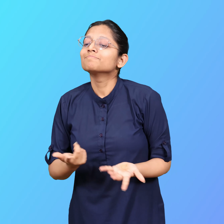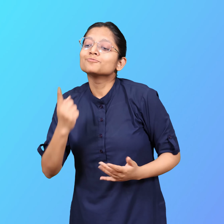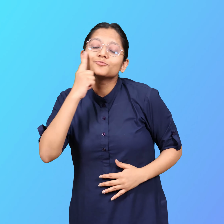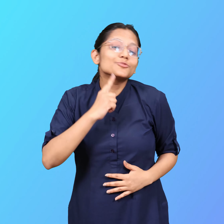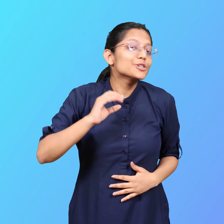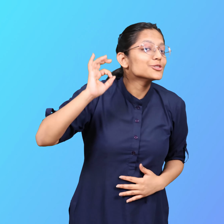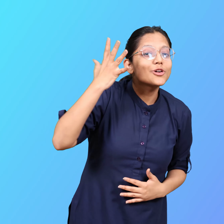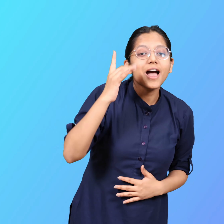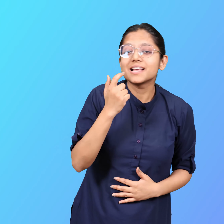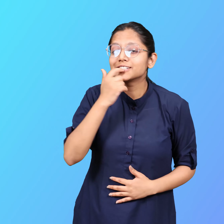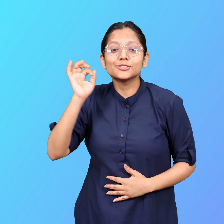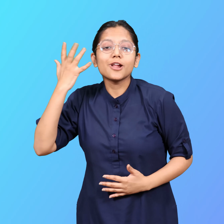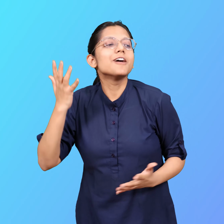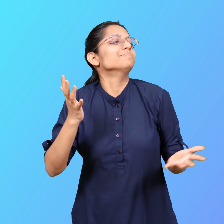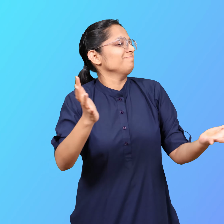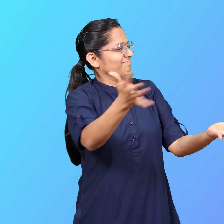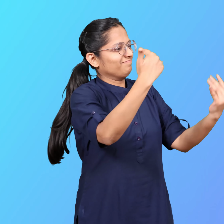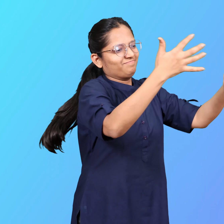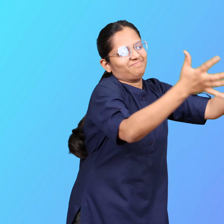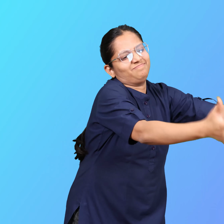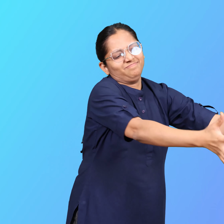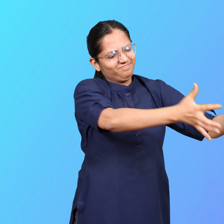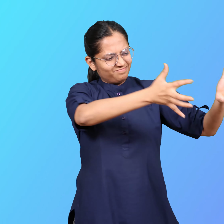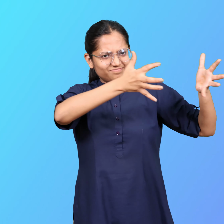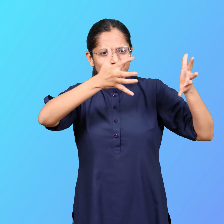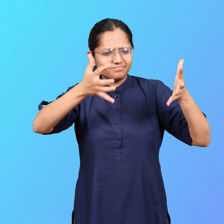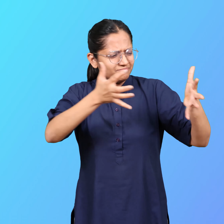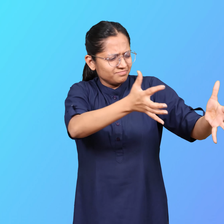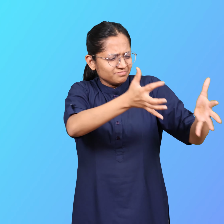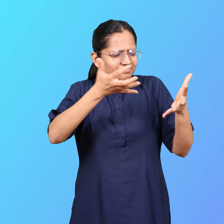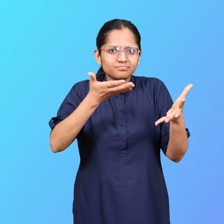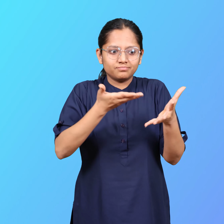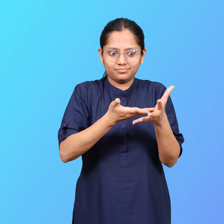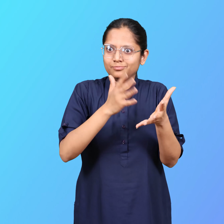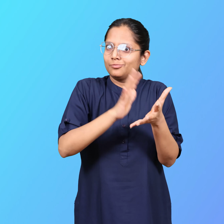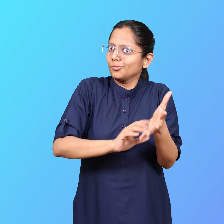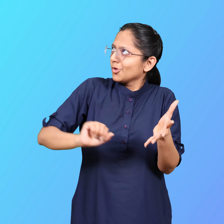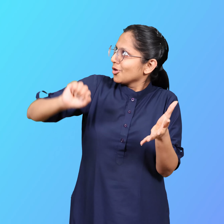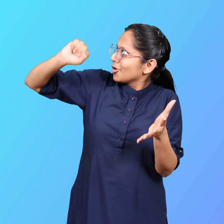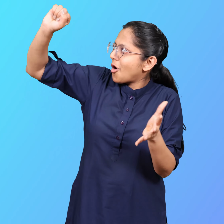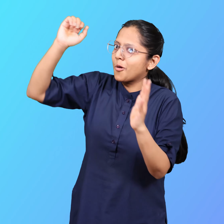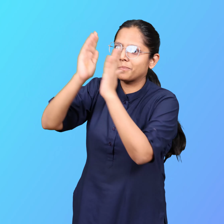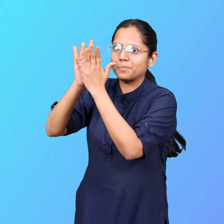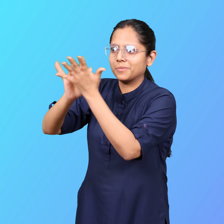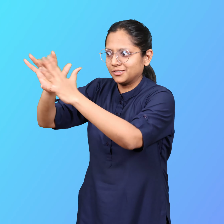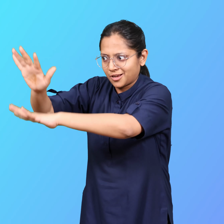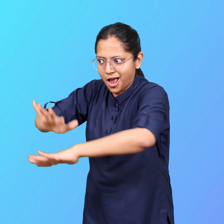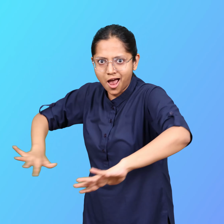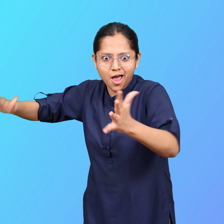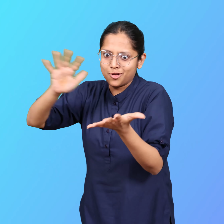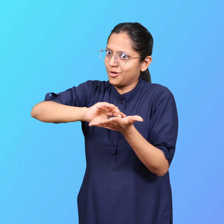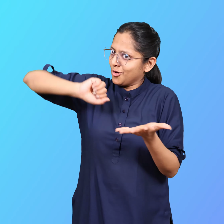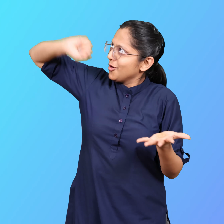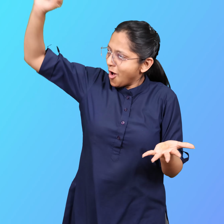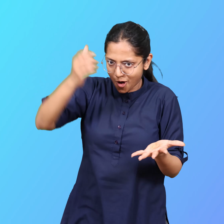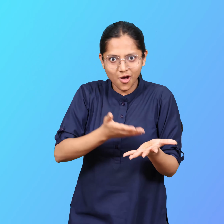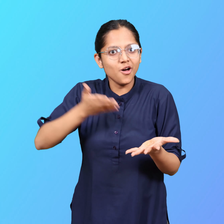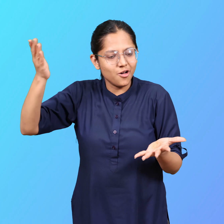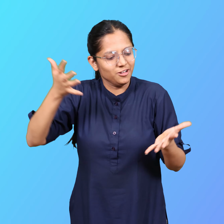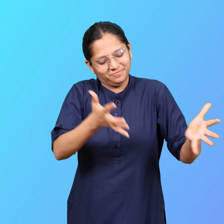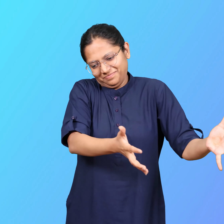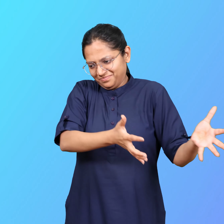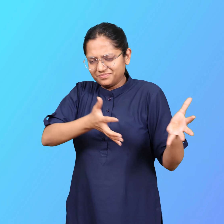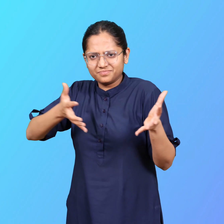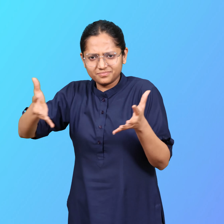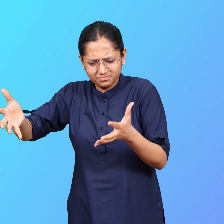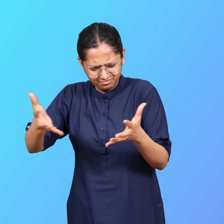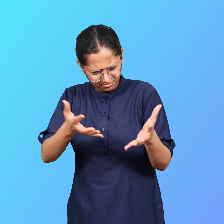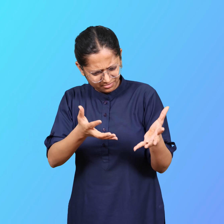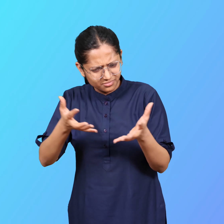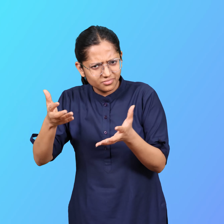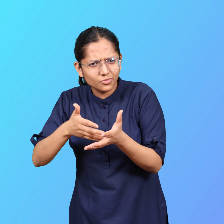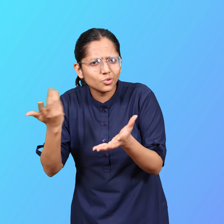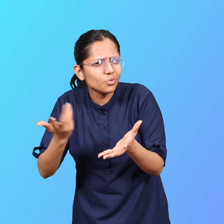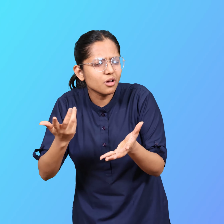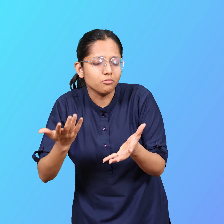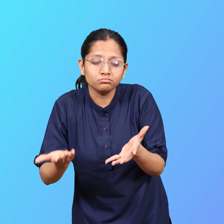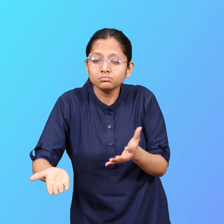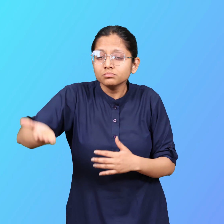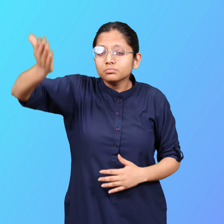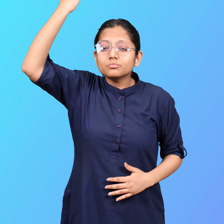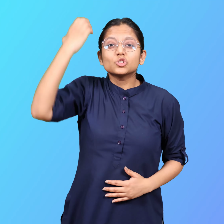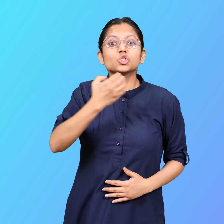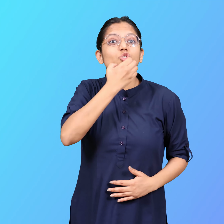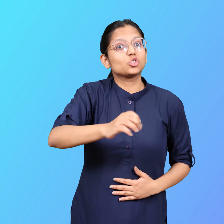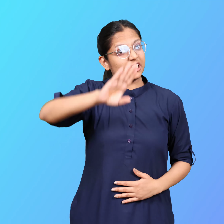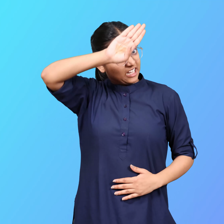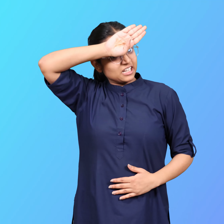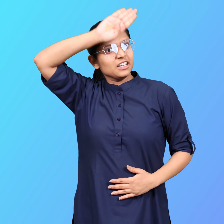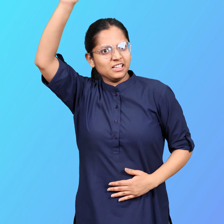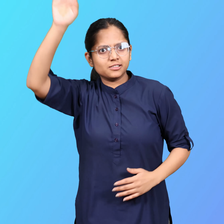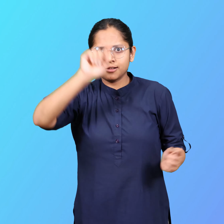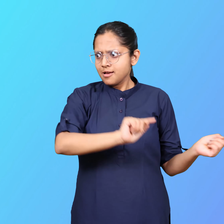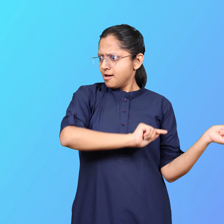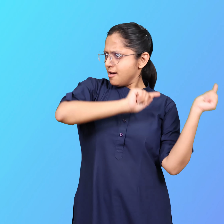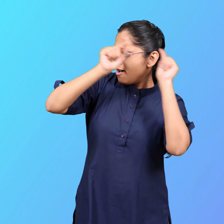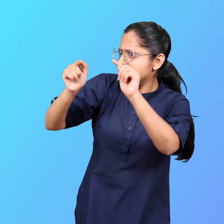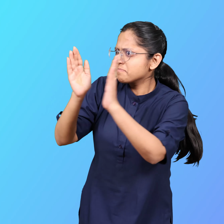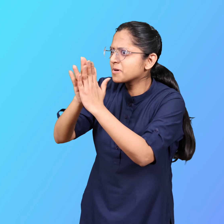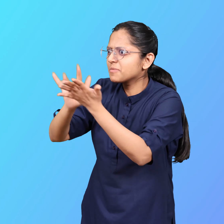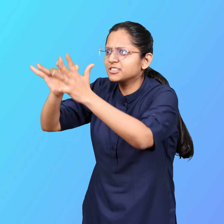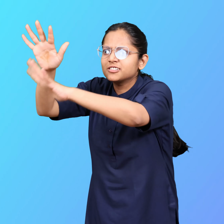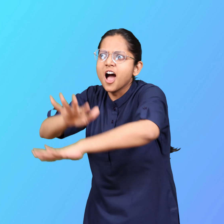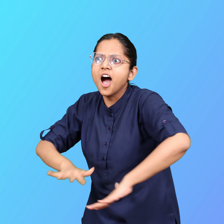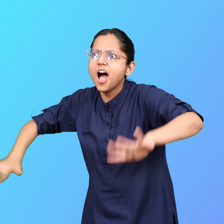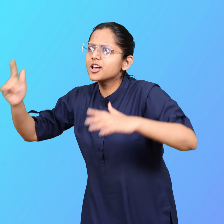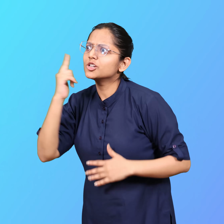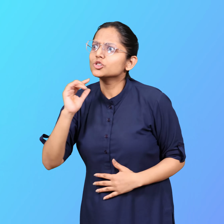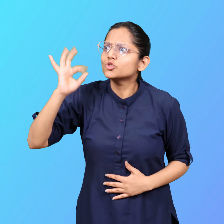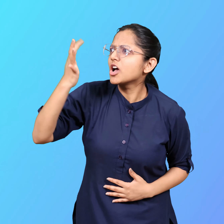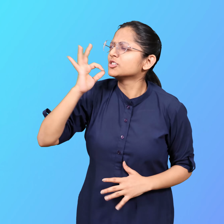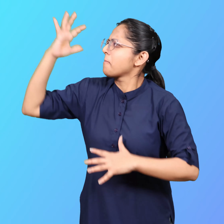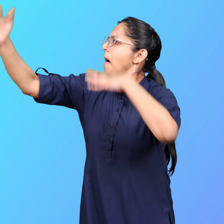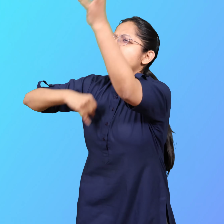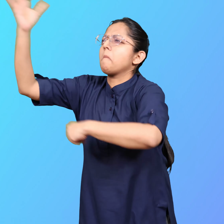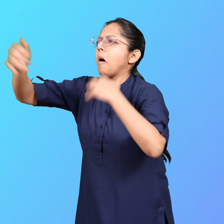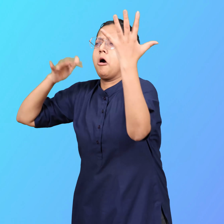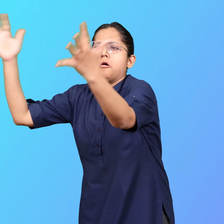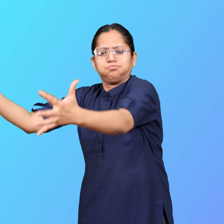Also, the gold and silver things from God’s Temple must be put back in their places. Nebuchadnezzar took them from the Temple in Jerusalem